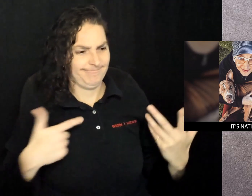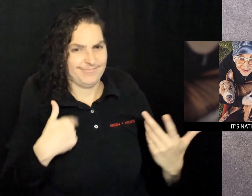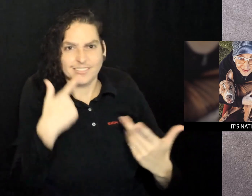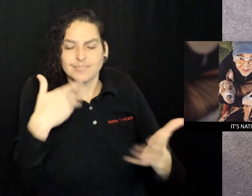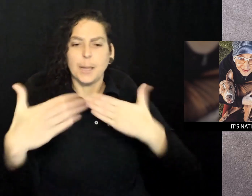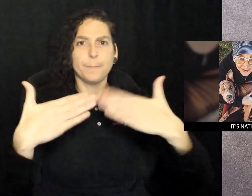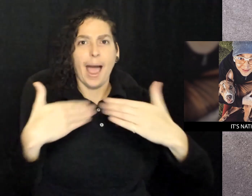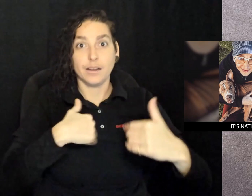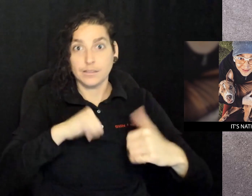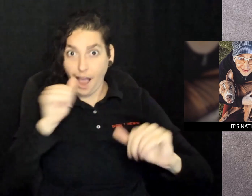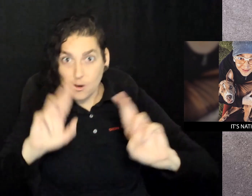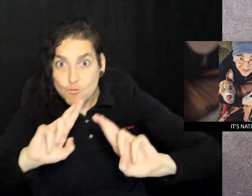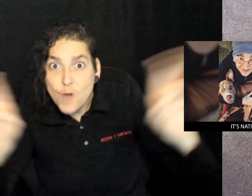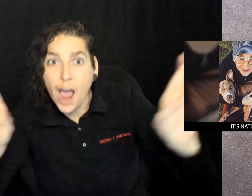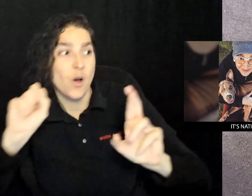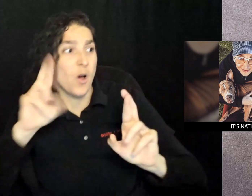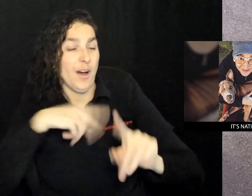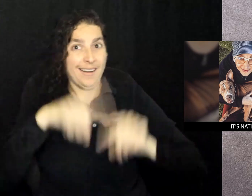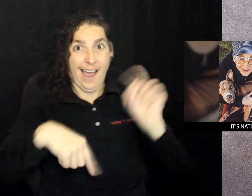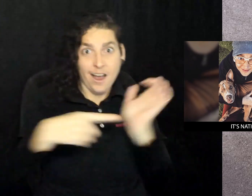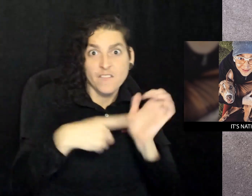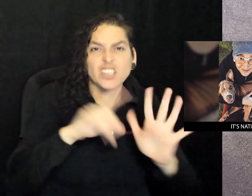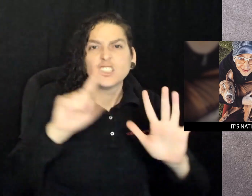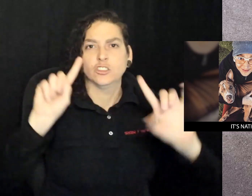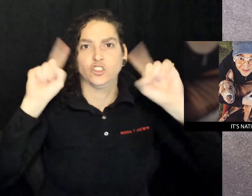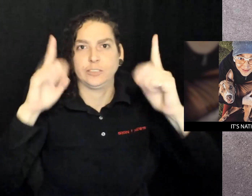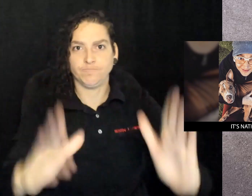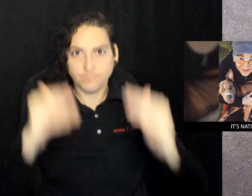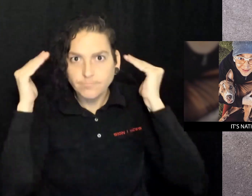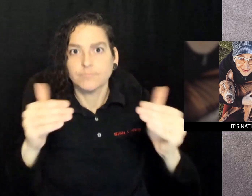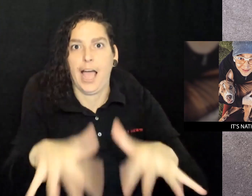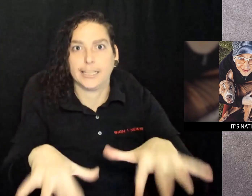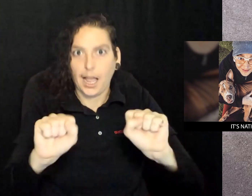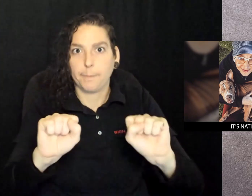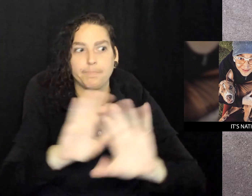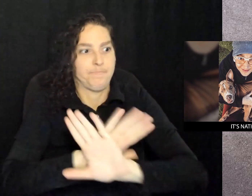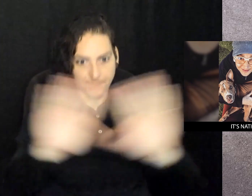that this was my dog and needed to adopt it didn't matter that I wasn't ready couldn't